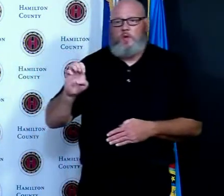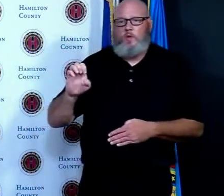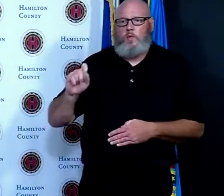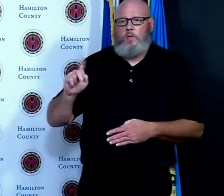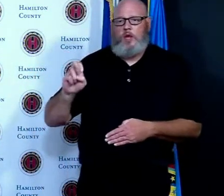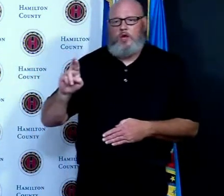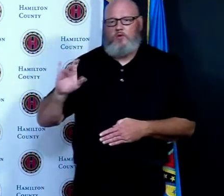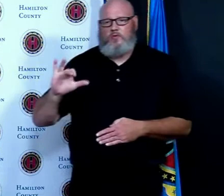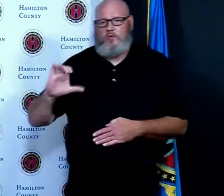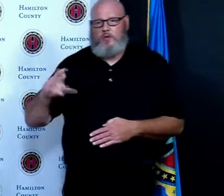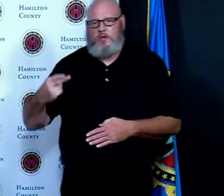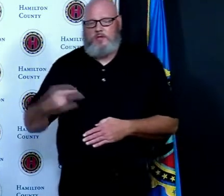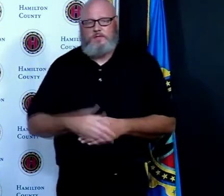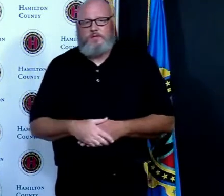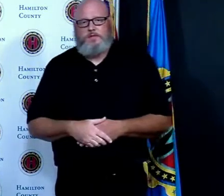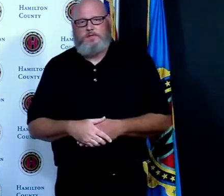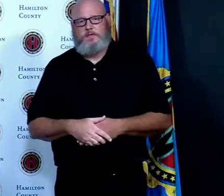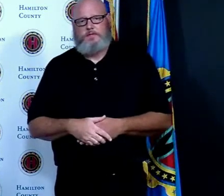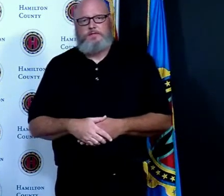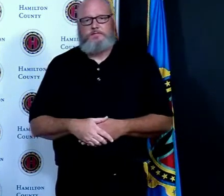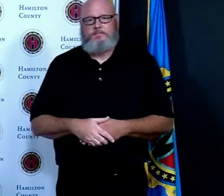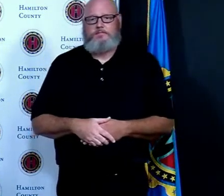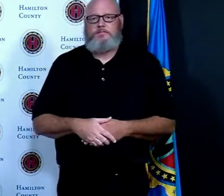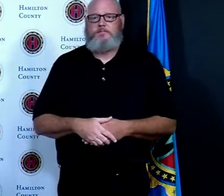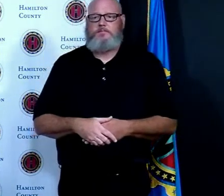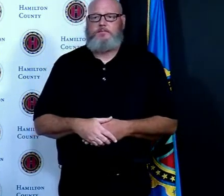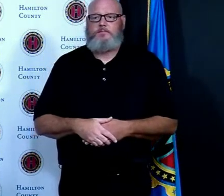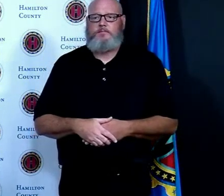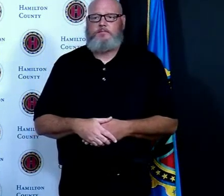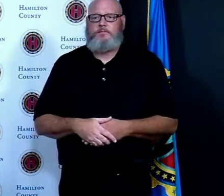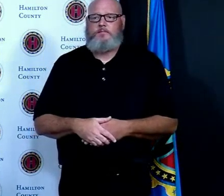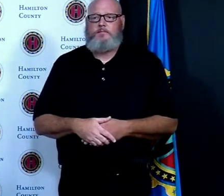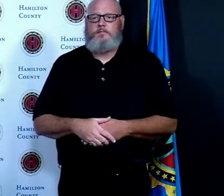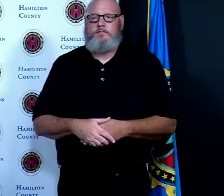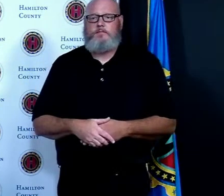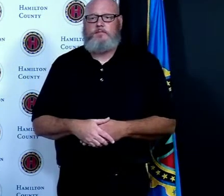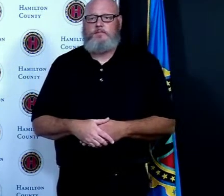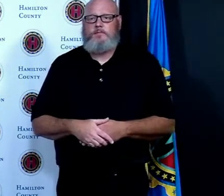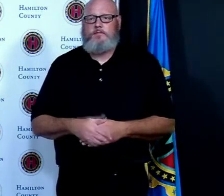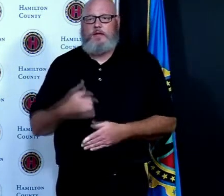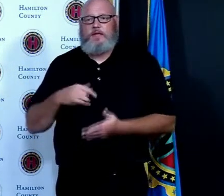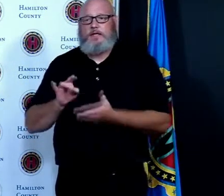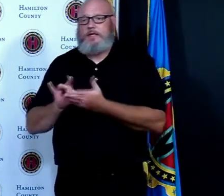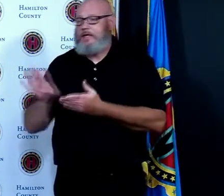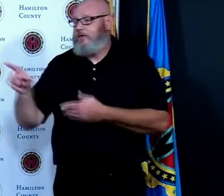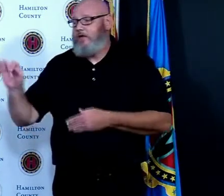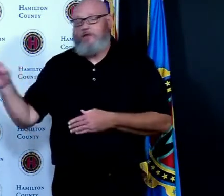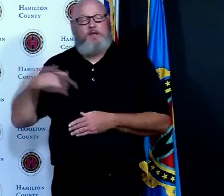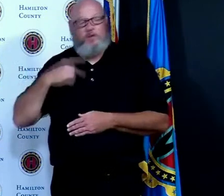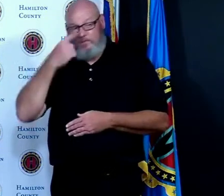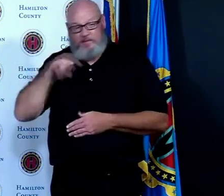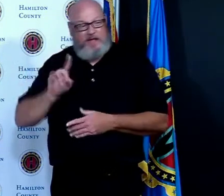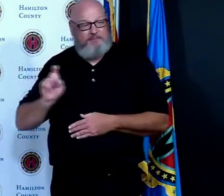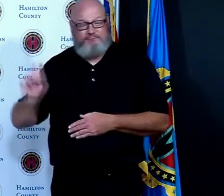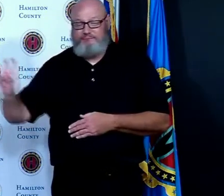kick you off the mic but I think this one's for Greg to be kicked off the mic okay